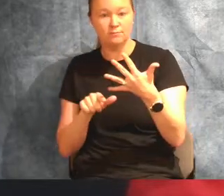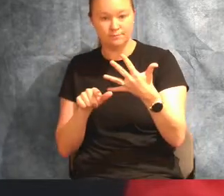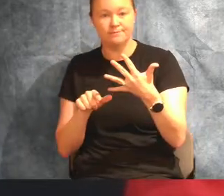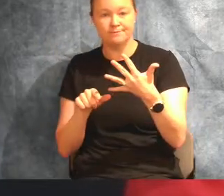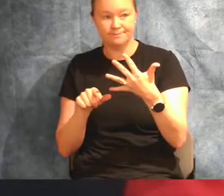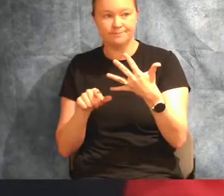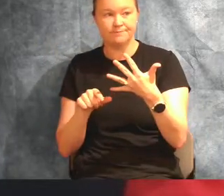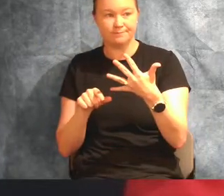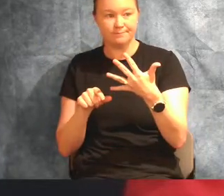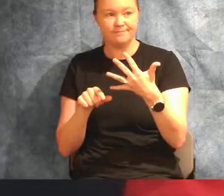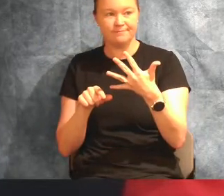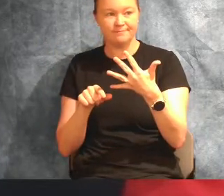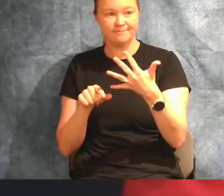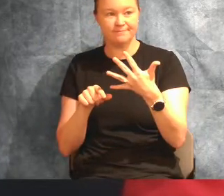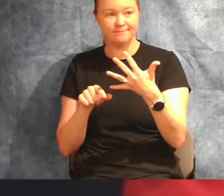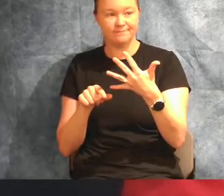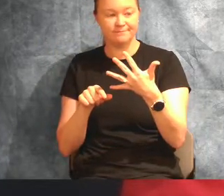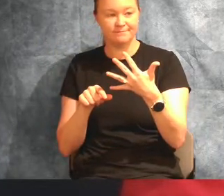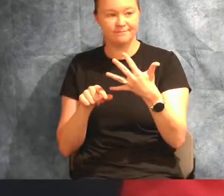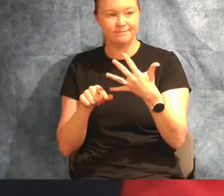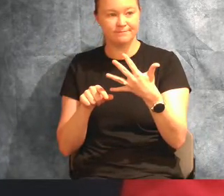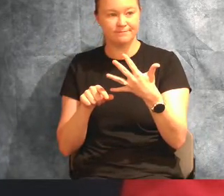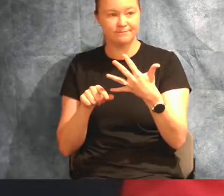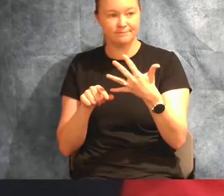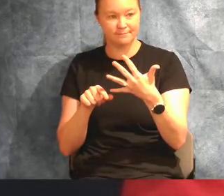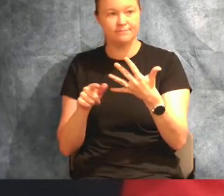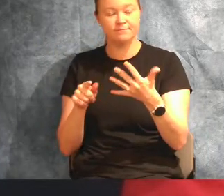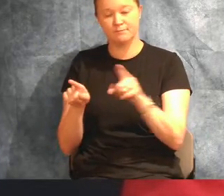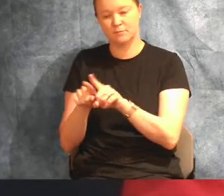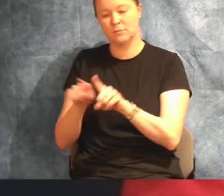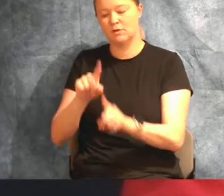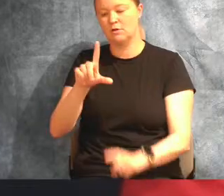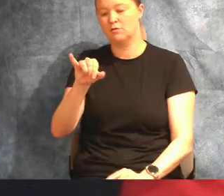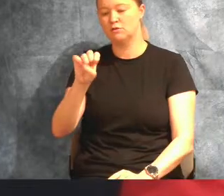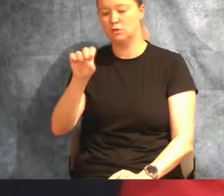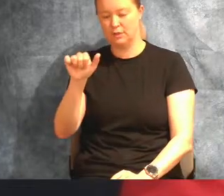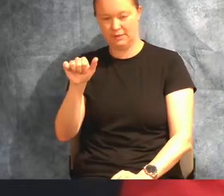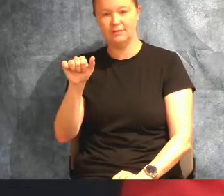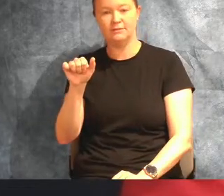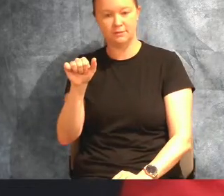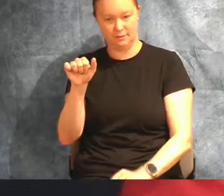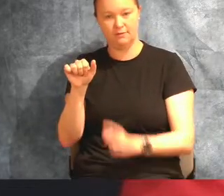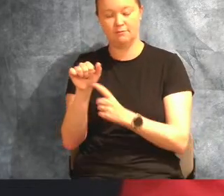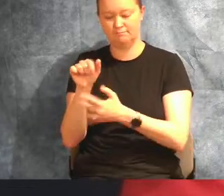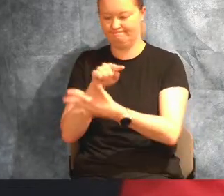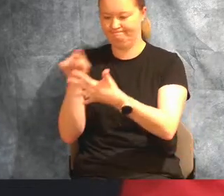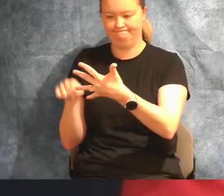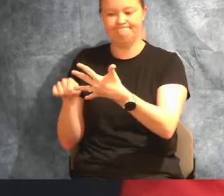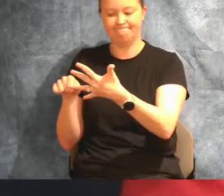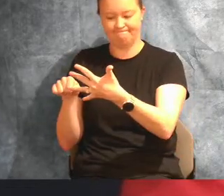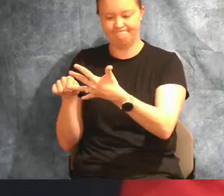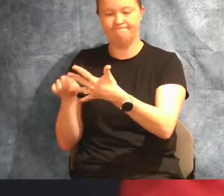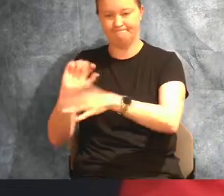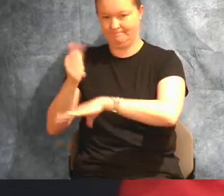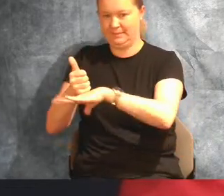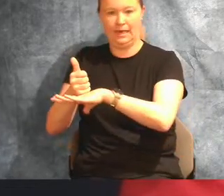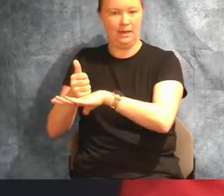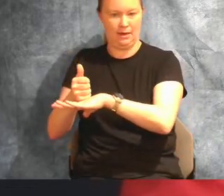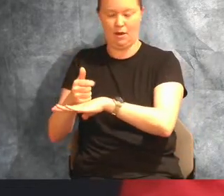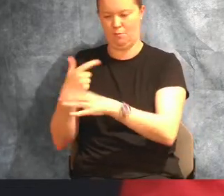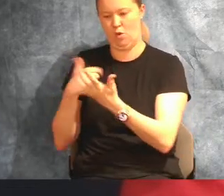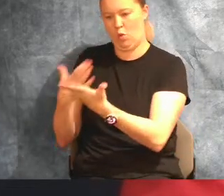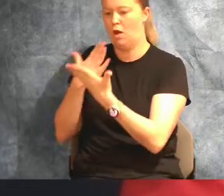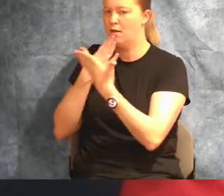um, and, uh, as well as Lisa who have put this uh, piece together. And I want to thank my office as